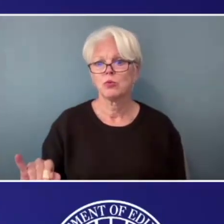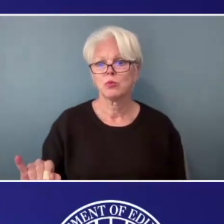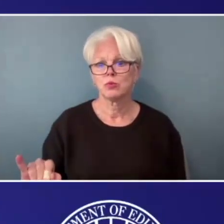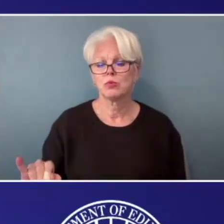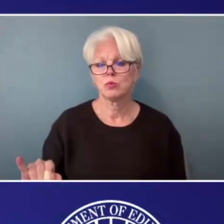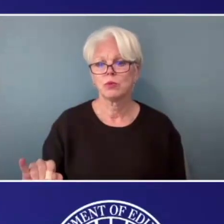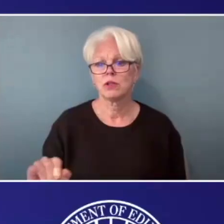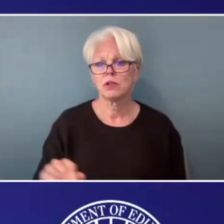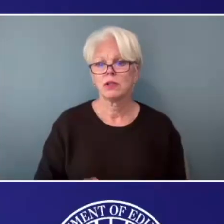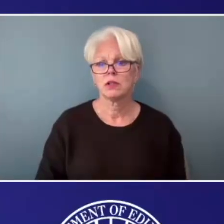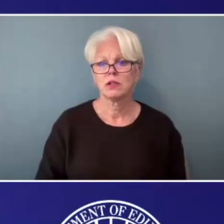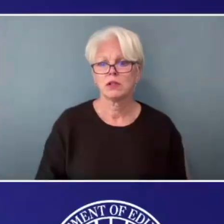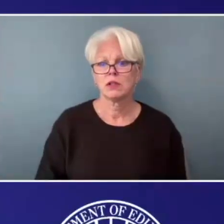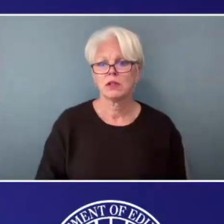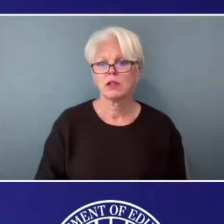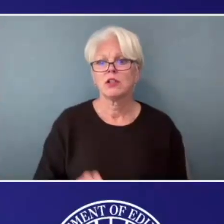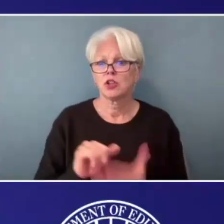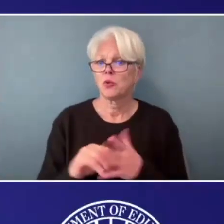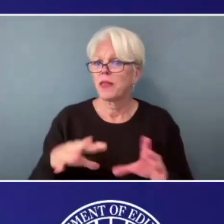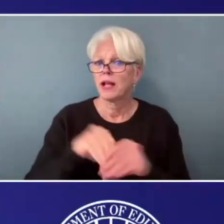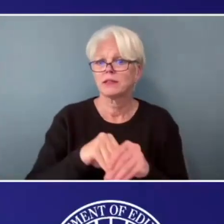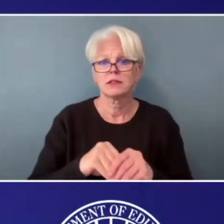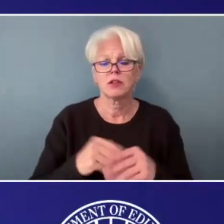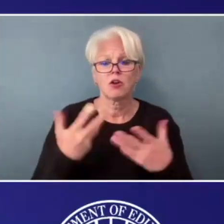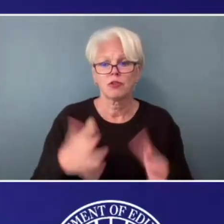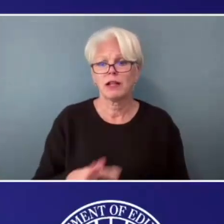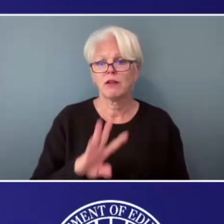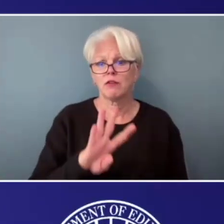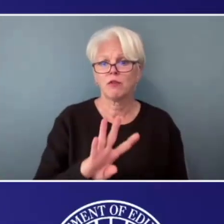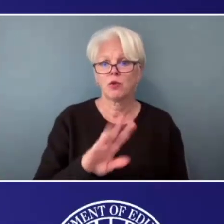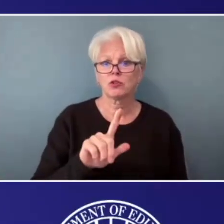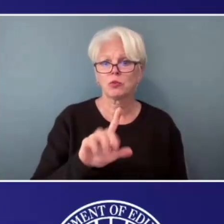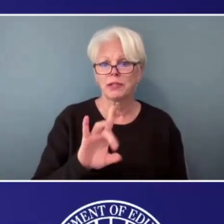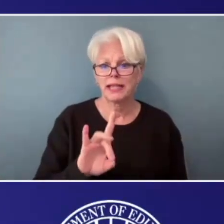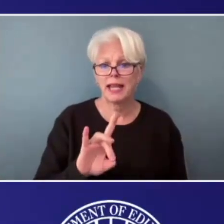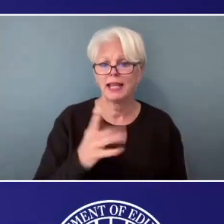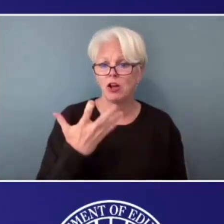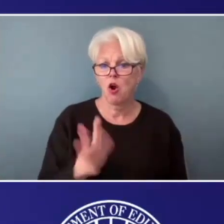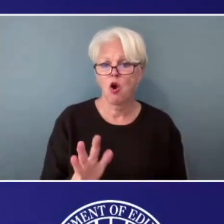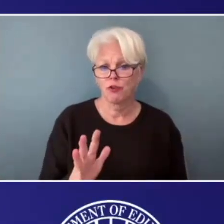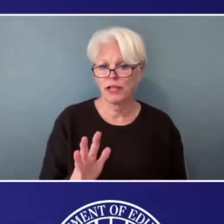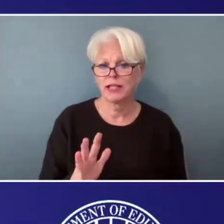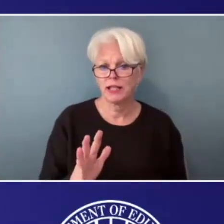So that is baked in already. 428H is accounted for here. So it says for any period of instruction